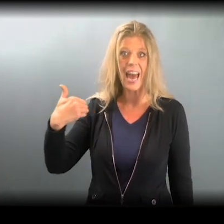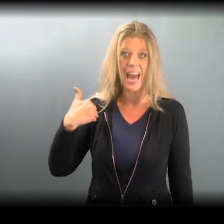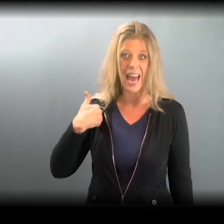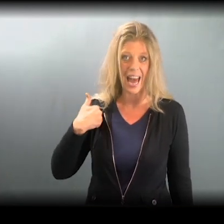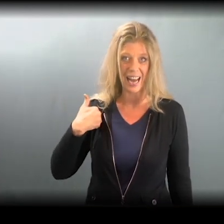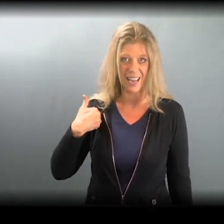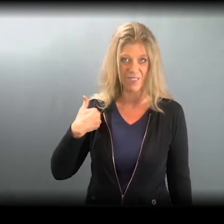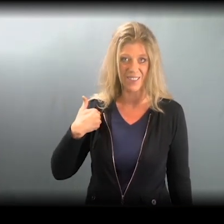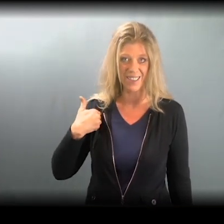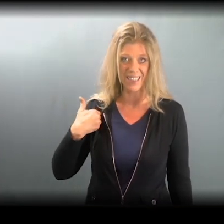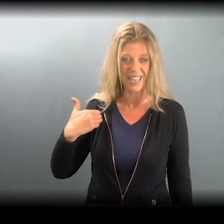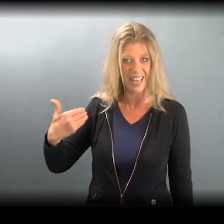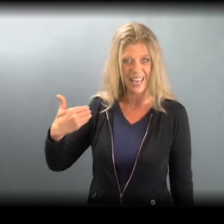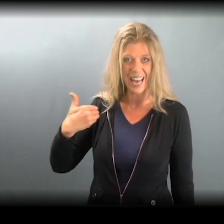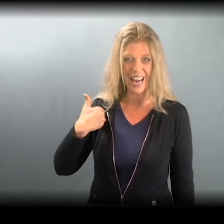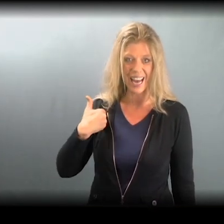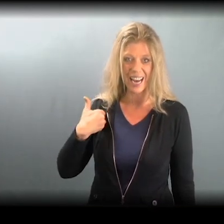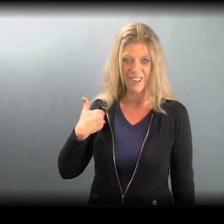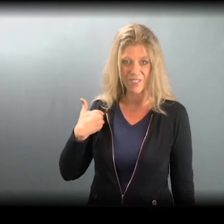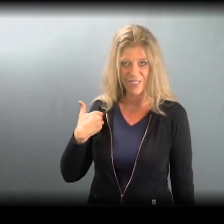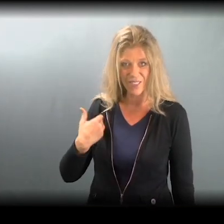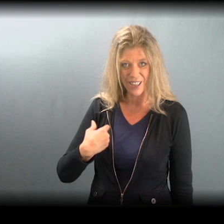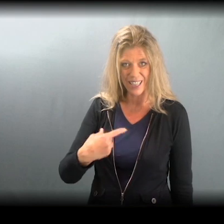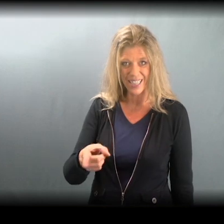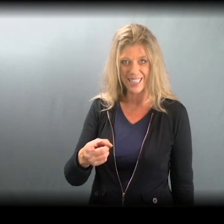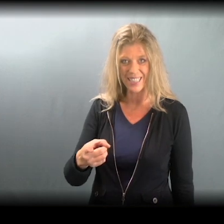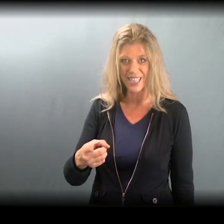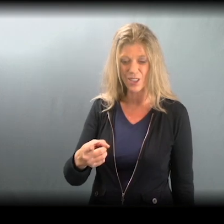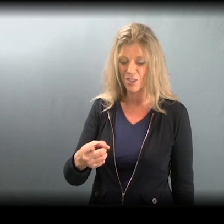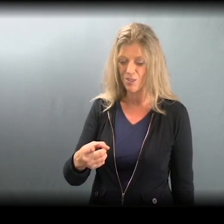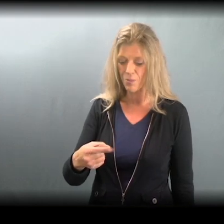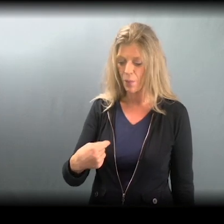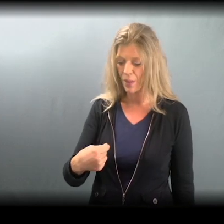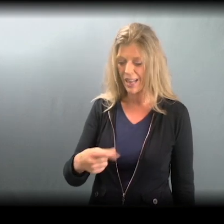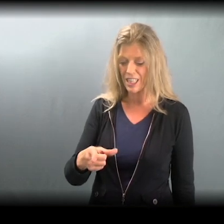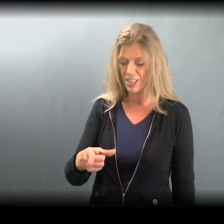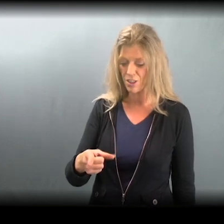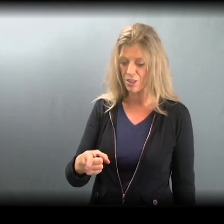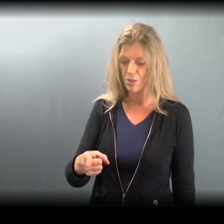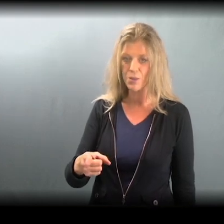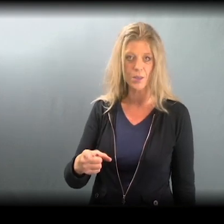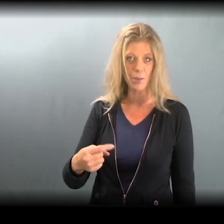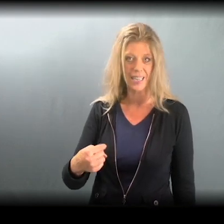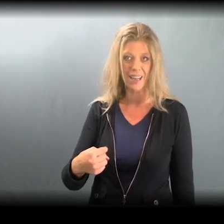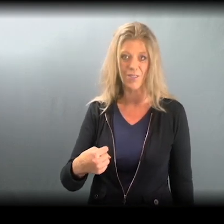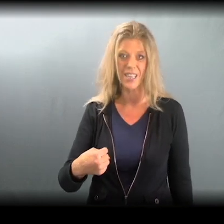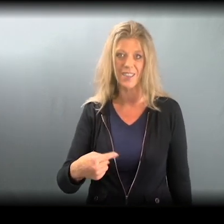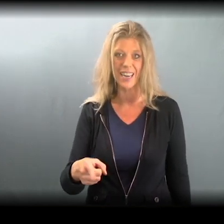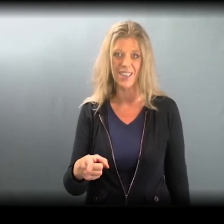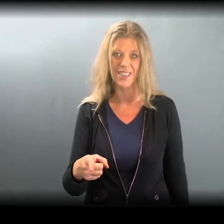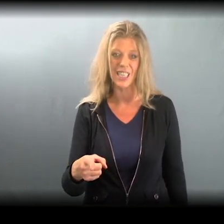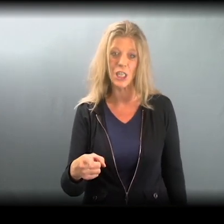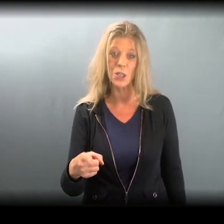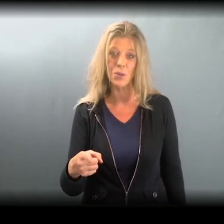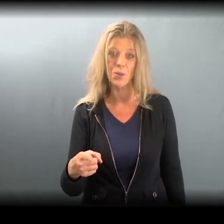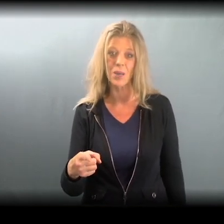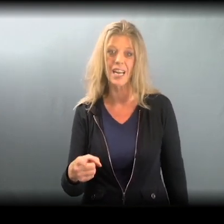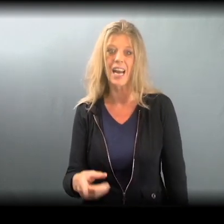HAVE TO Swing that finger out. TO